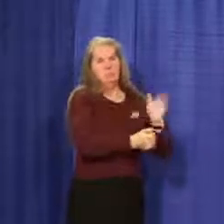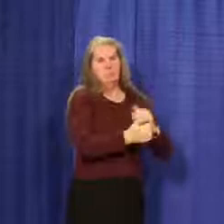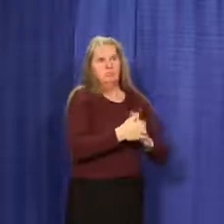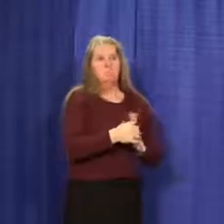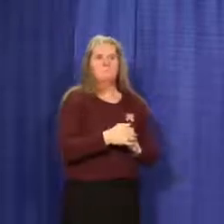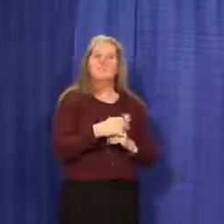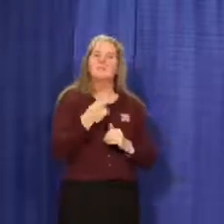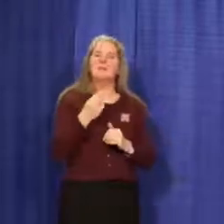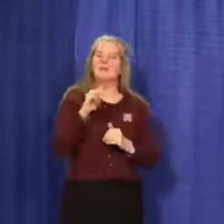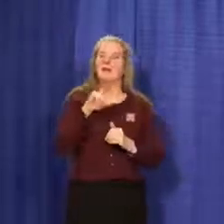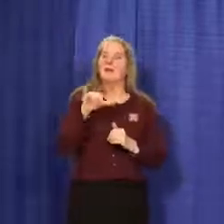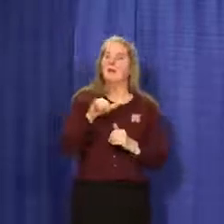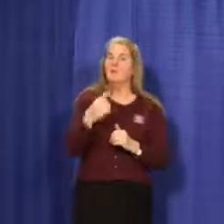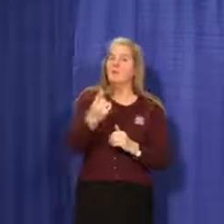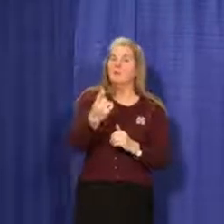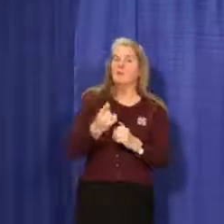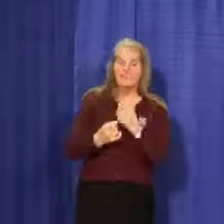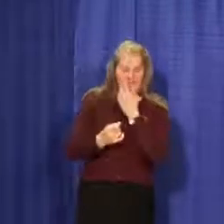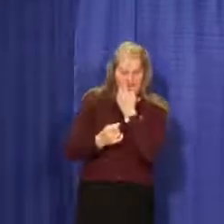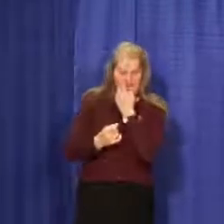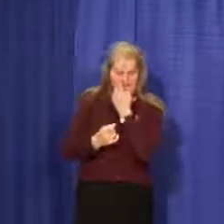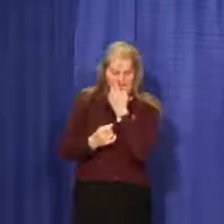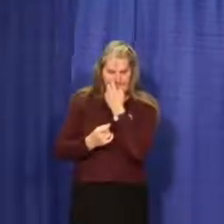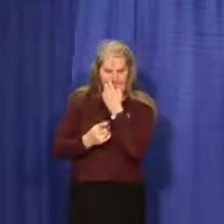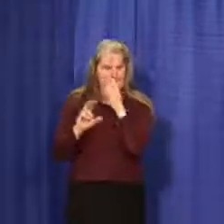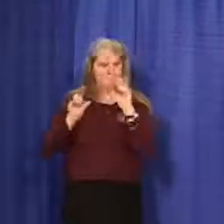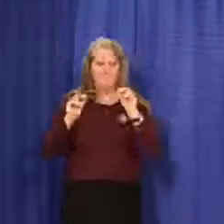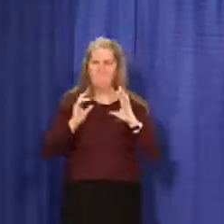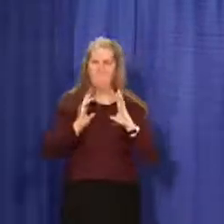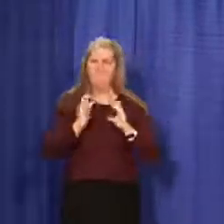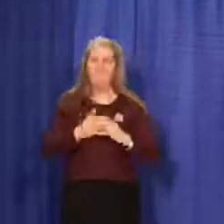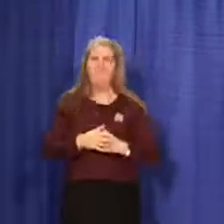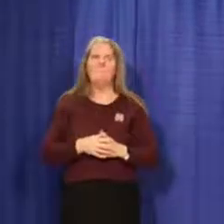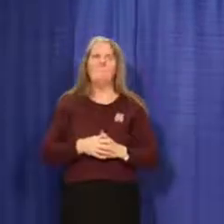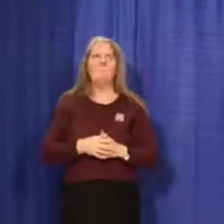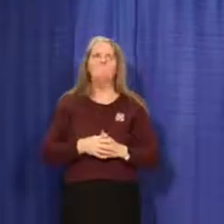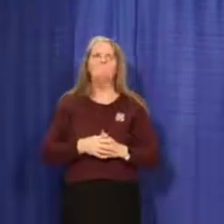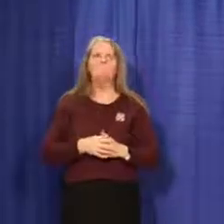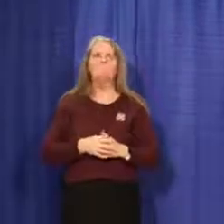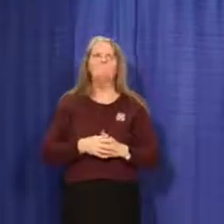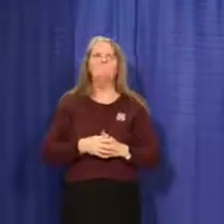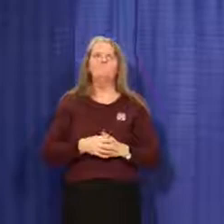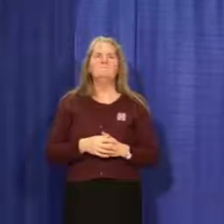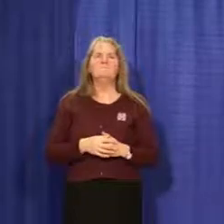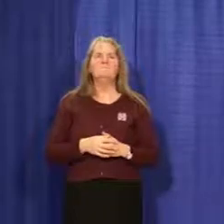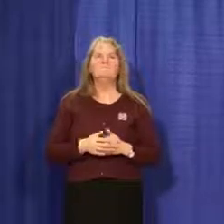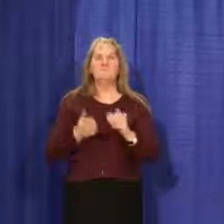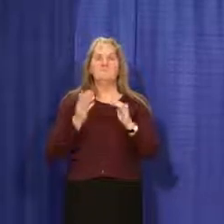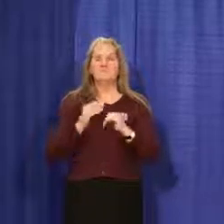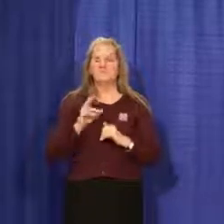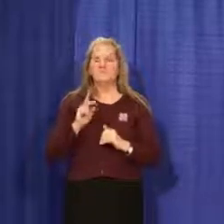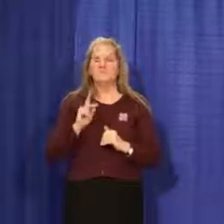Thank you, Haley. Another question? Reporter: No follow-up, thank you. Okay.